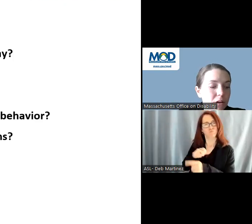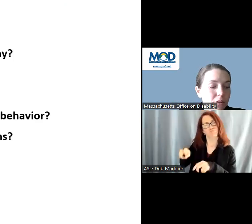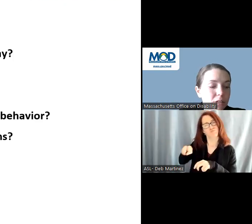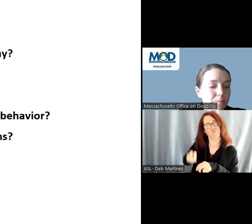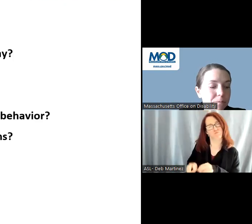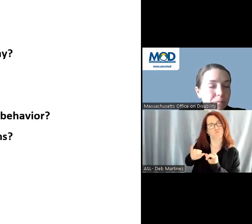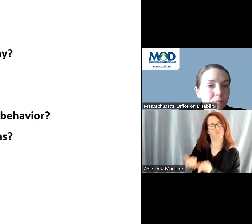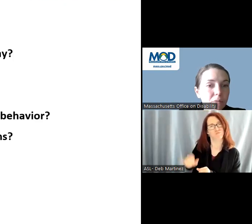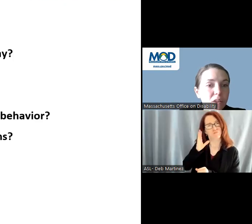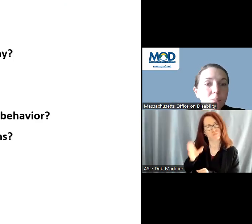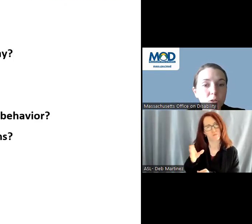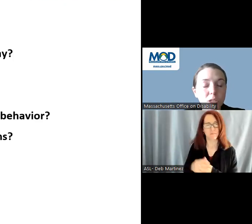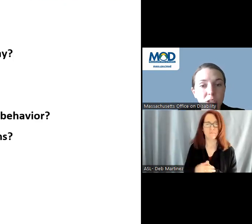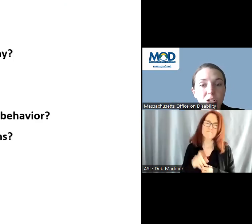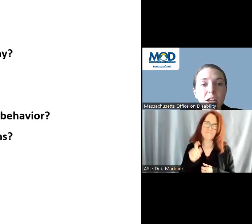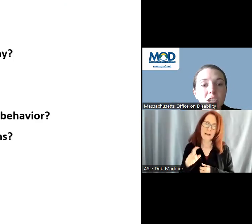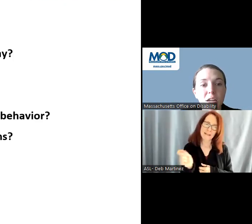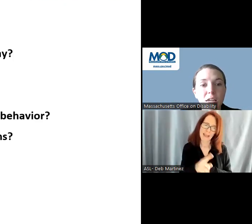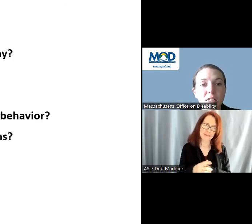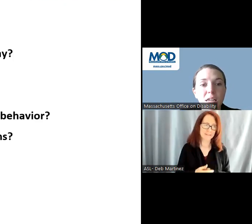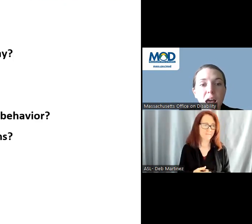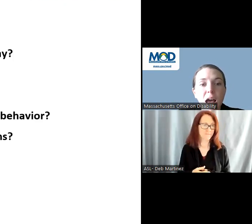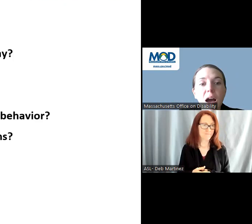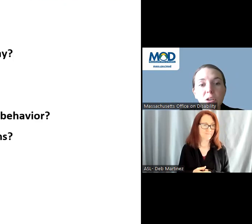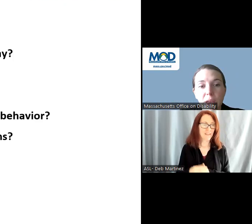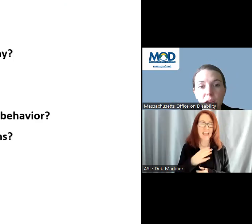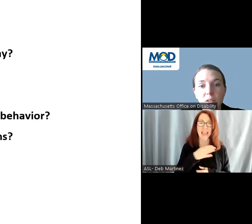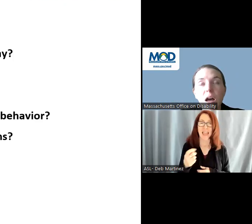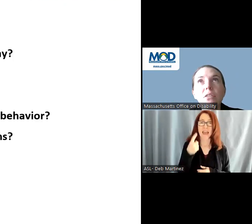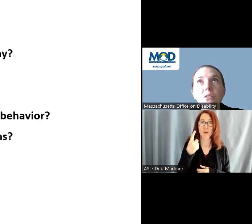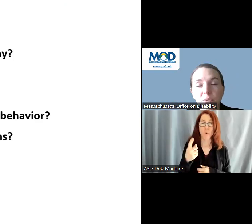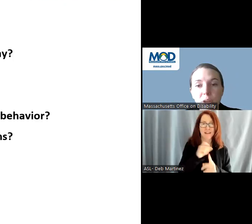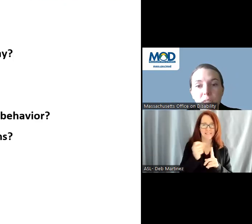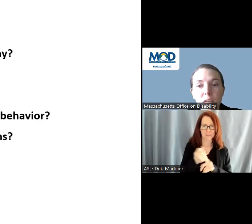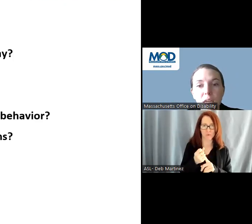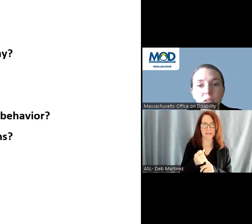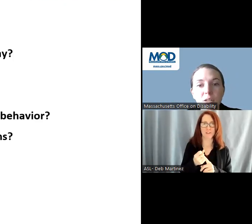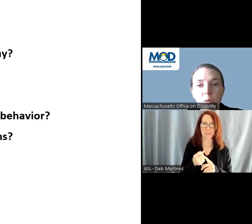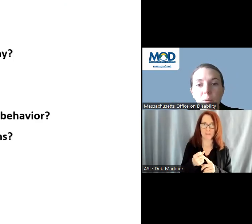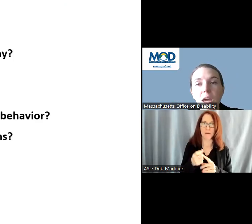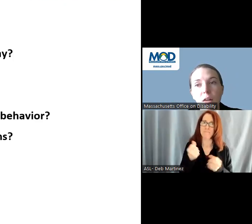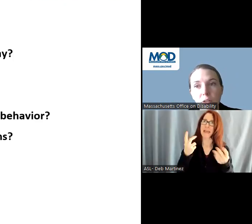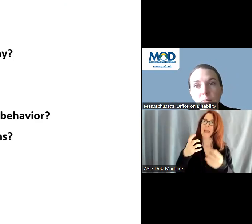causes employers the most consternation is how do you handle other employees needs so maybe other